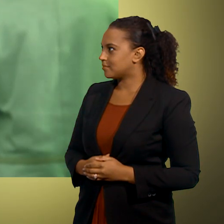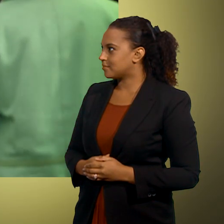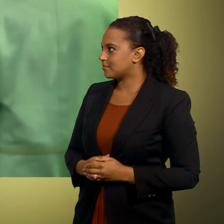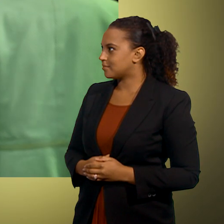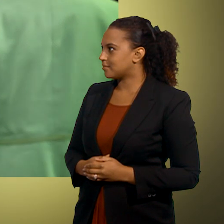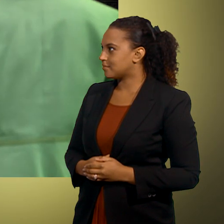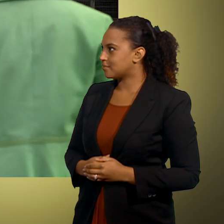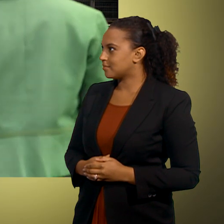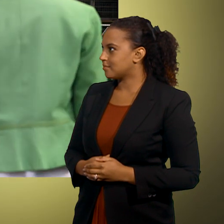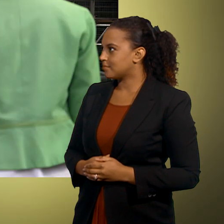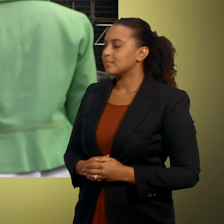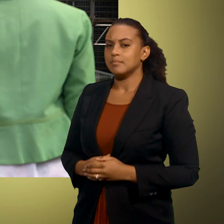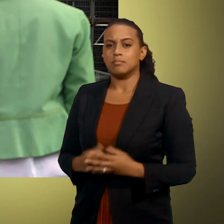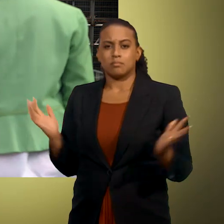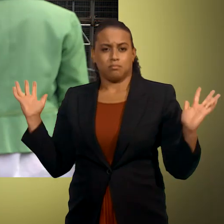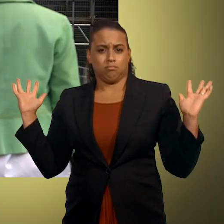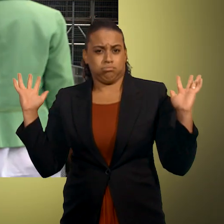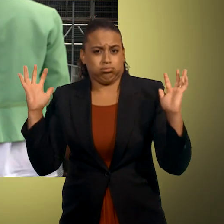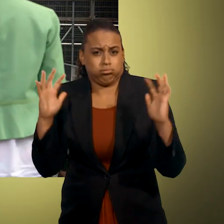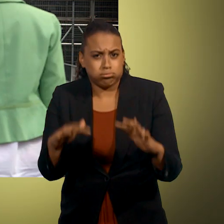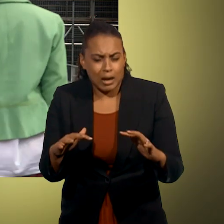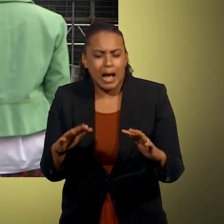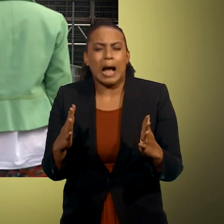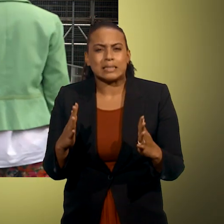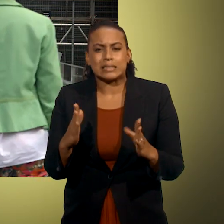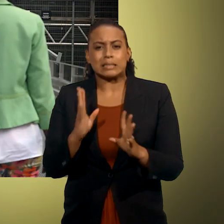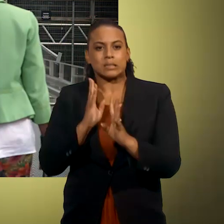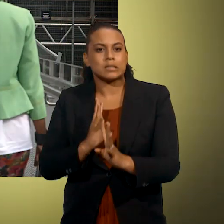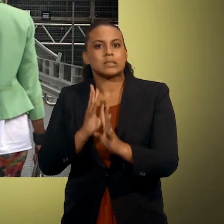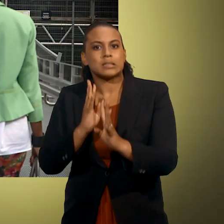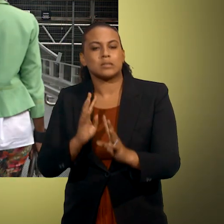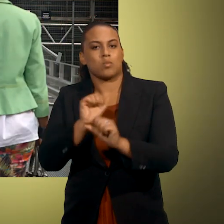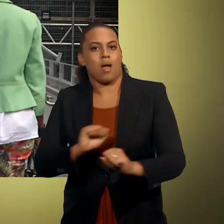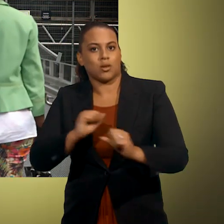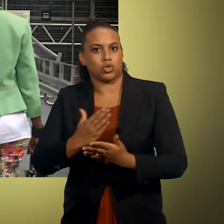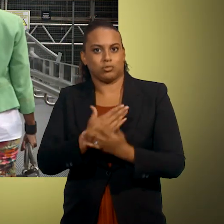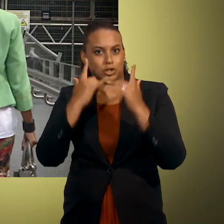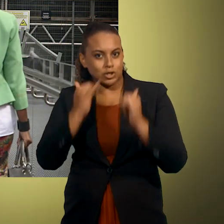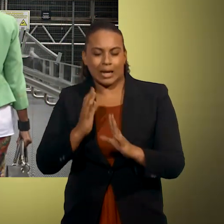At certain times it can get very busy so please allow plenty of time to pass through security.